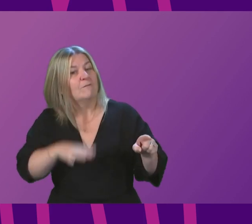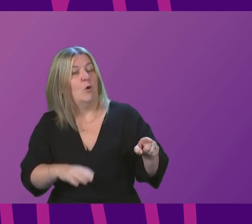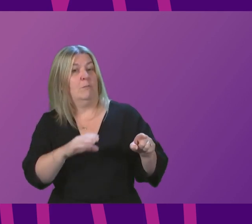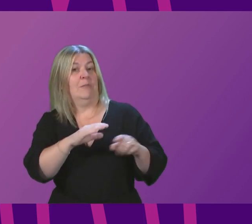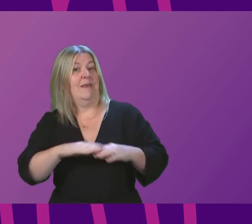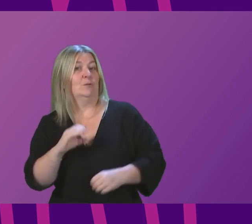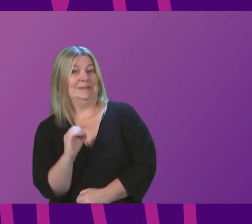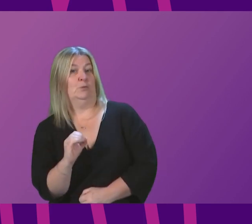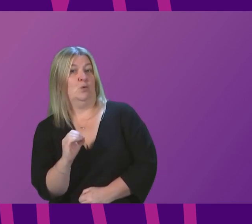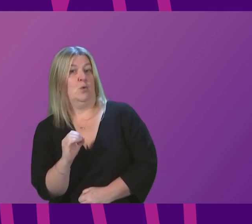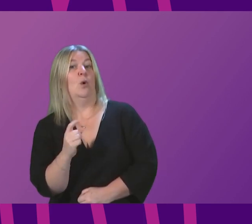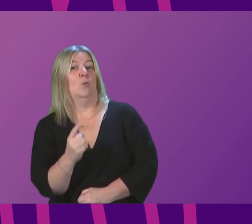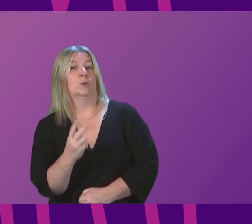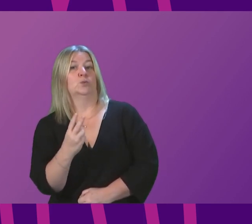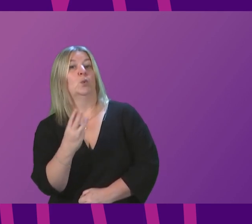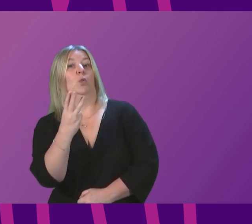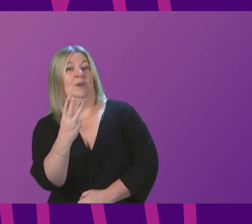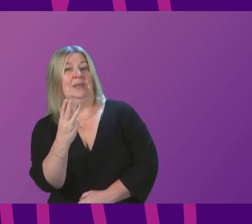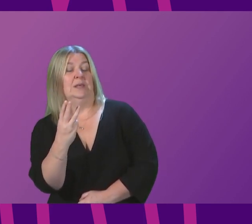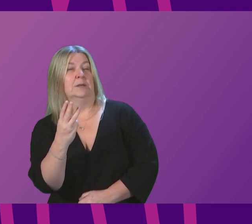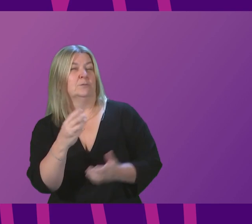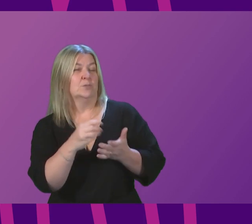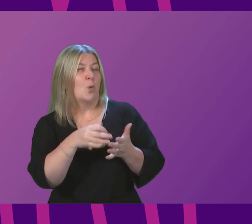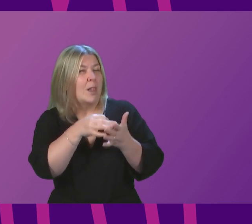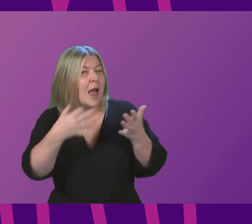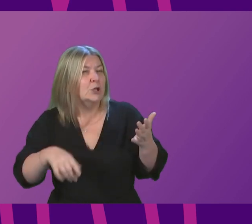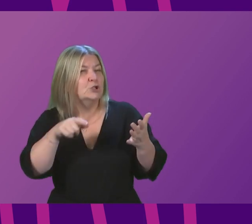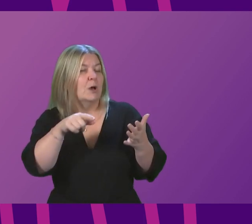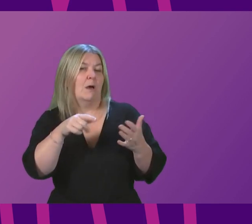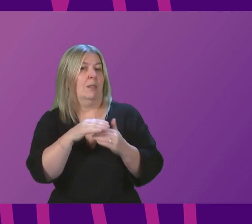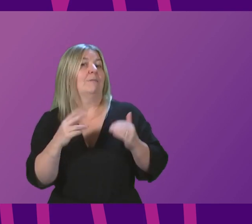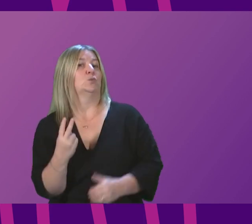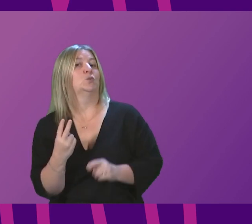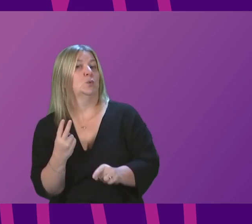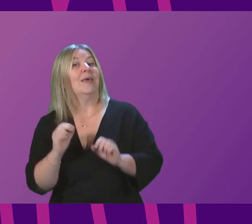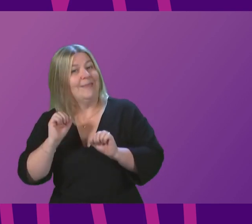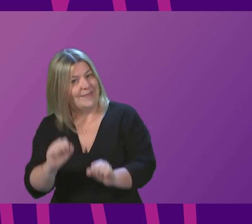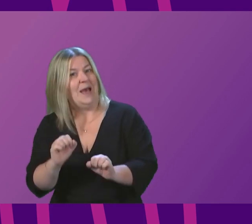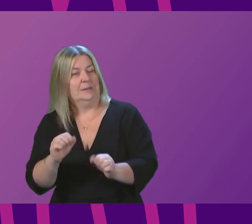NHS Lanarkshire is currently at level 2, which means that practices may need to request reduced